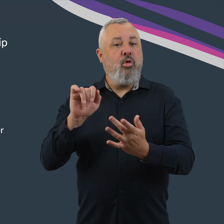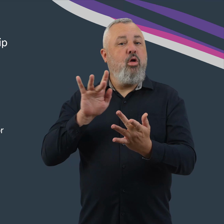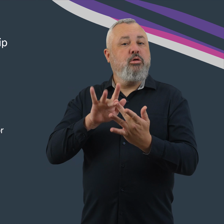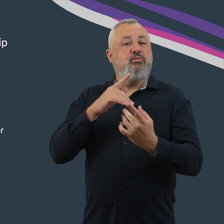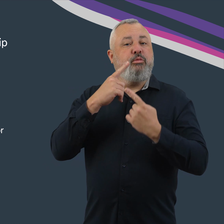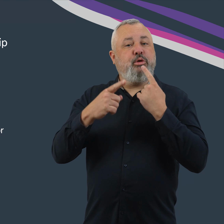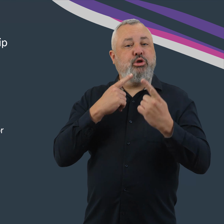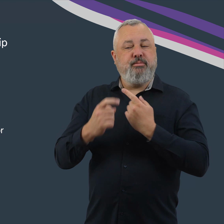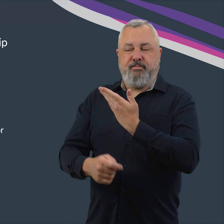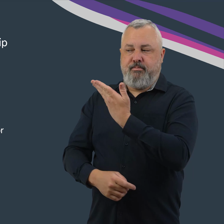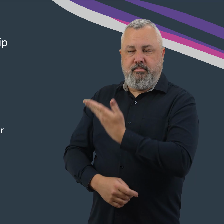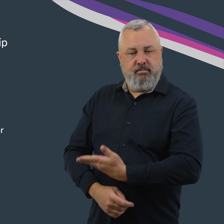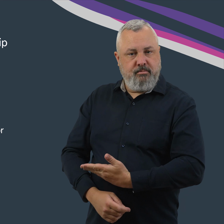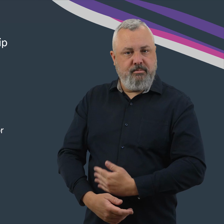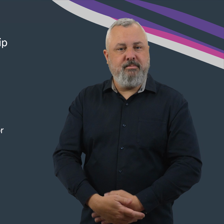the contact details is on the screen.